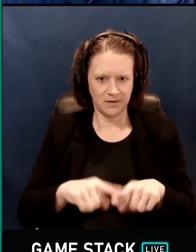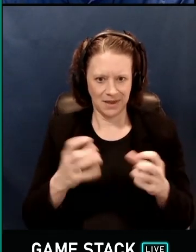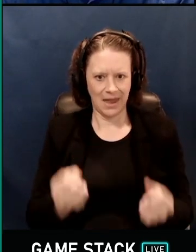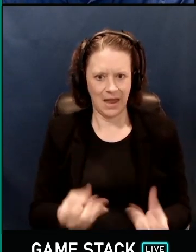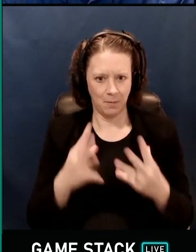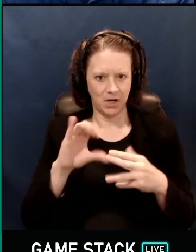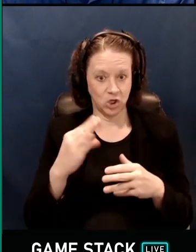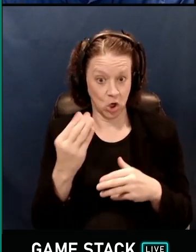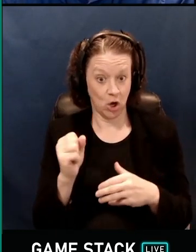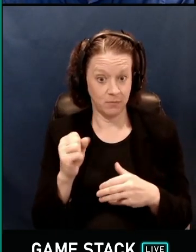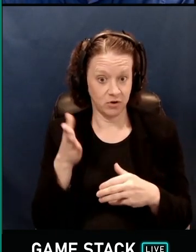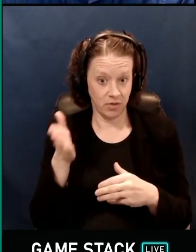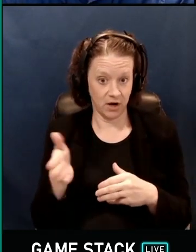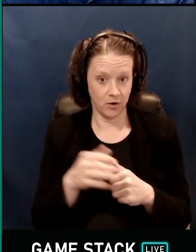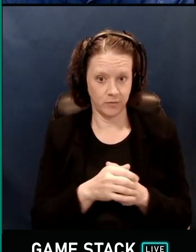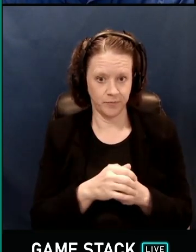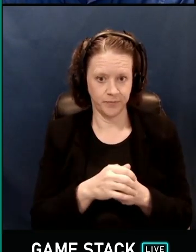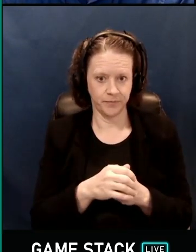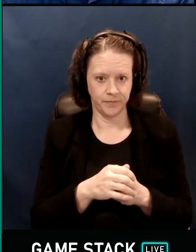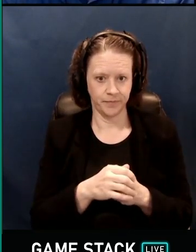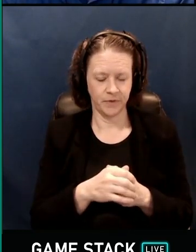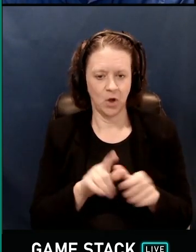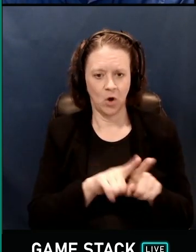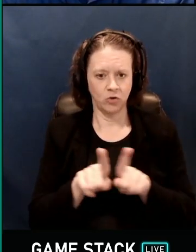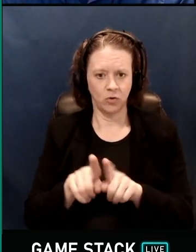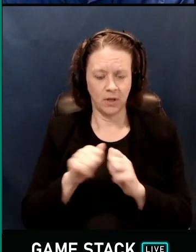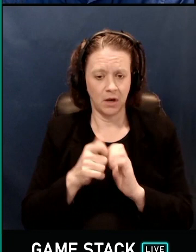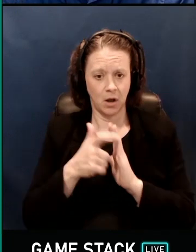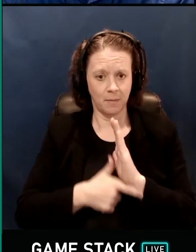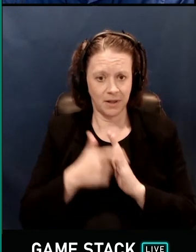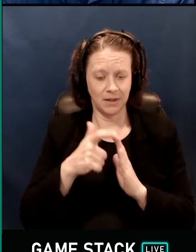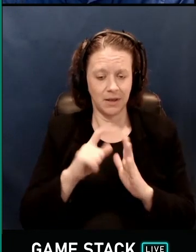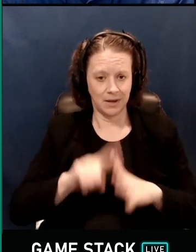It can also automatically initialize new virtual machines,